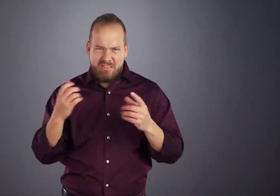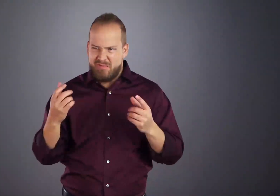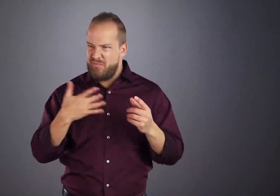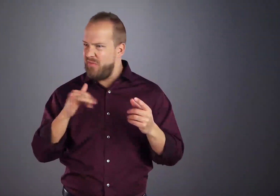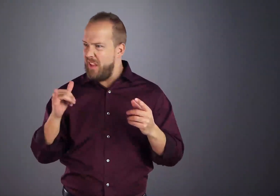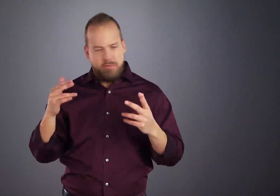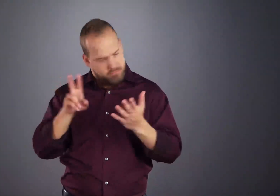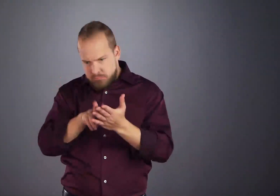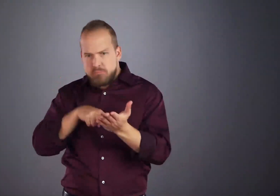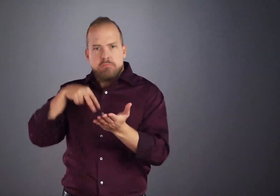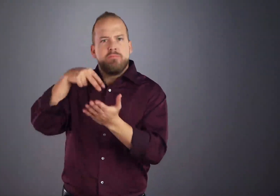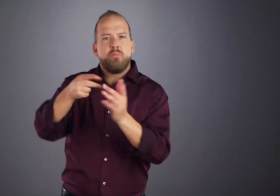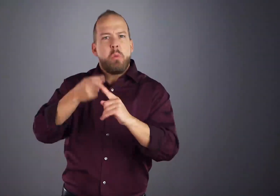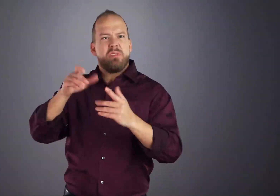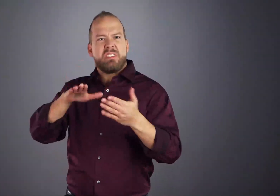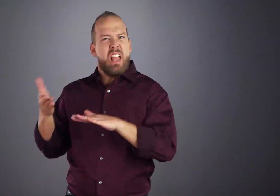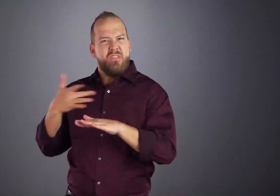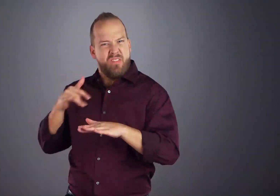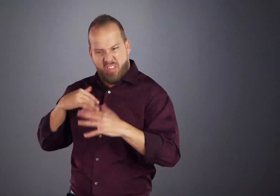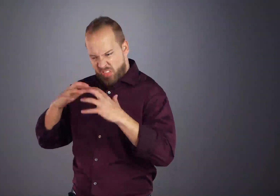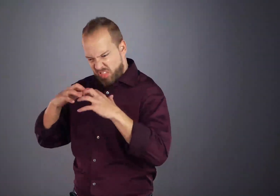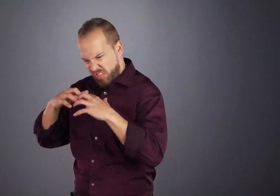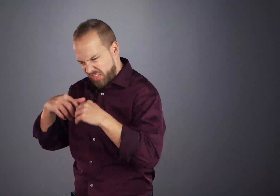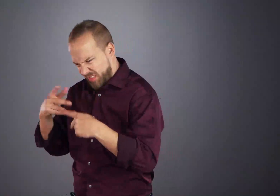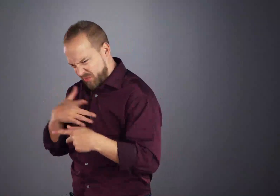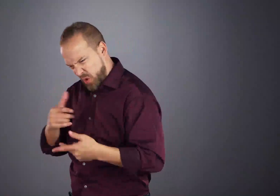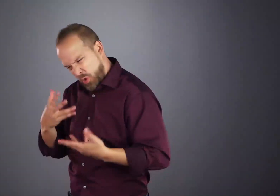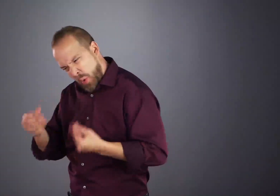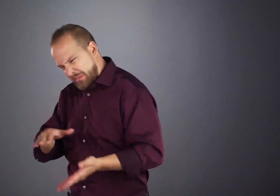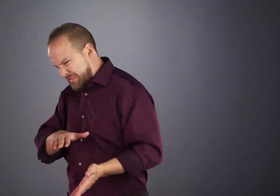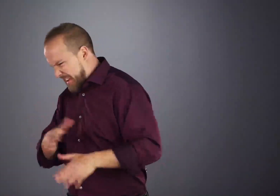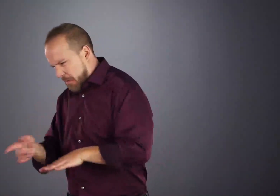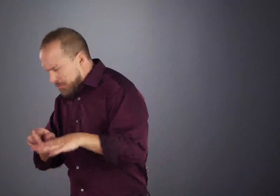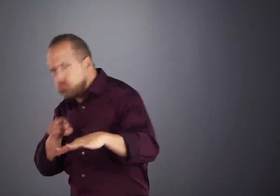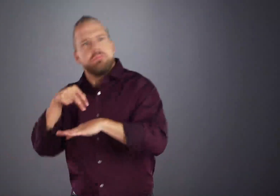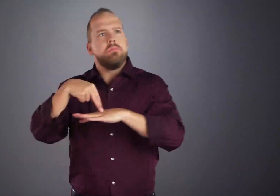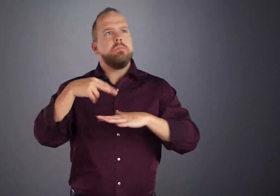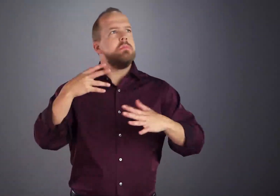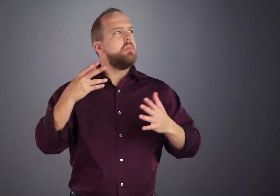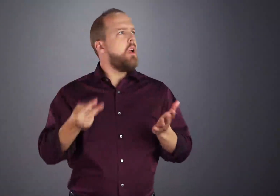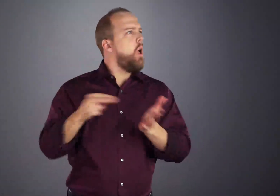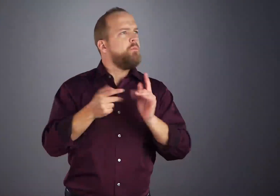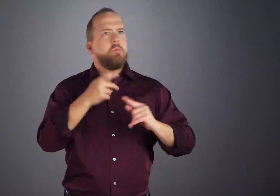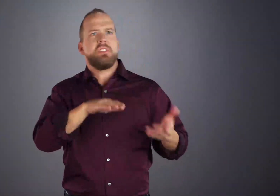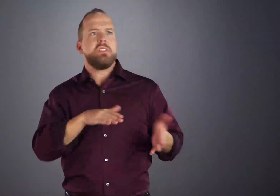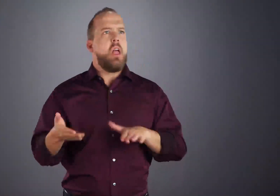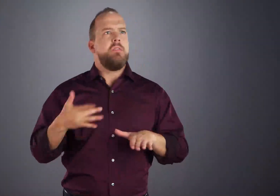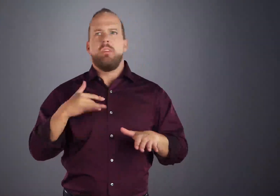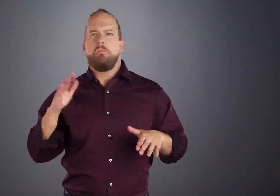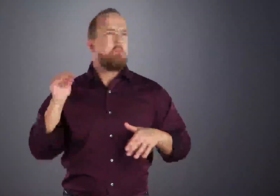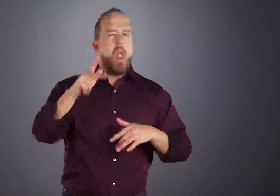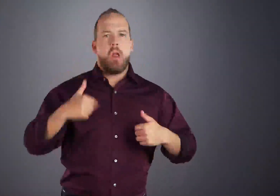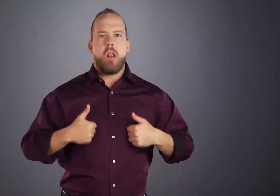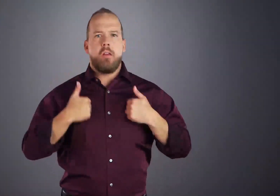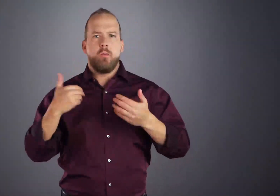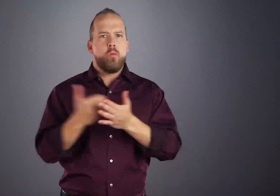Then he had, in effect, been raised from the dead, suddenly taken from the scrap heap to a level of life